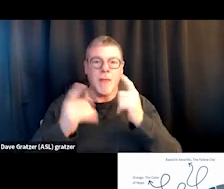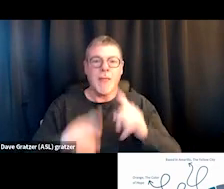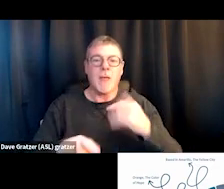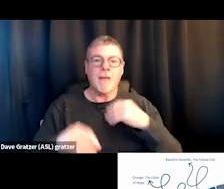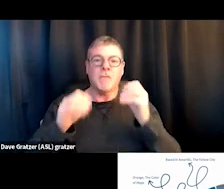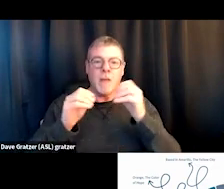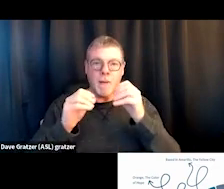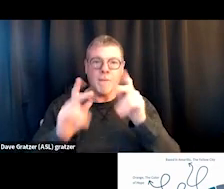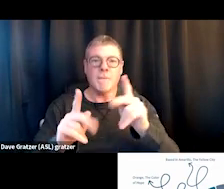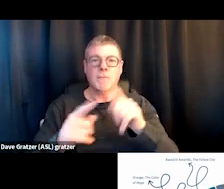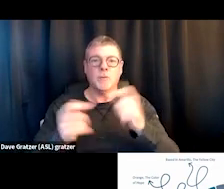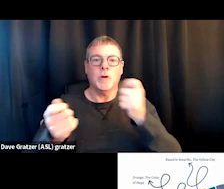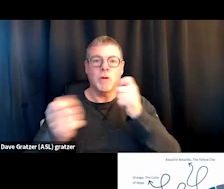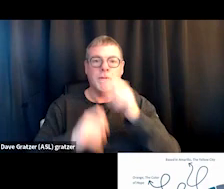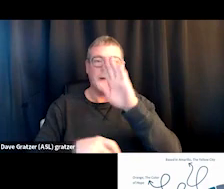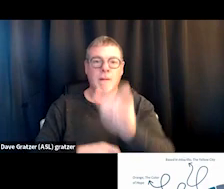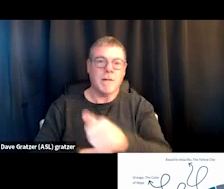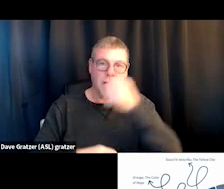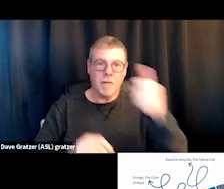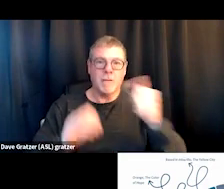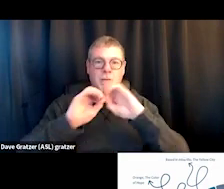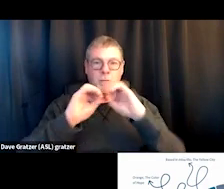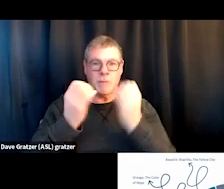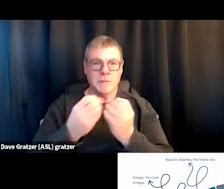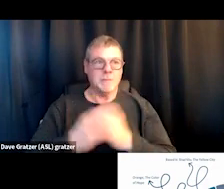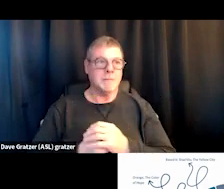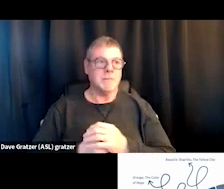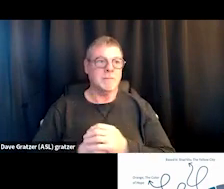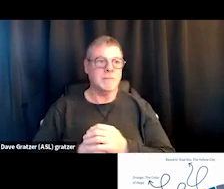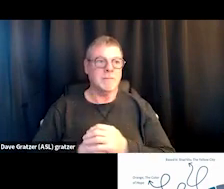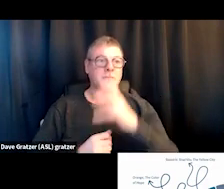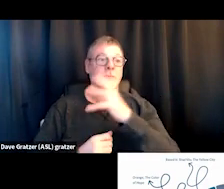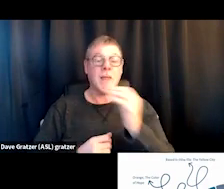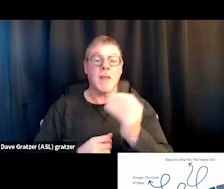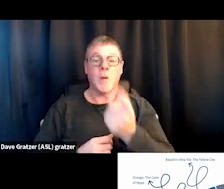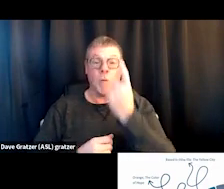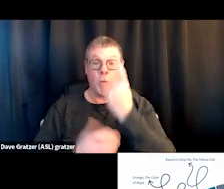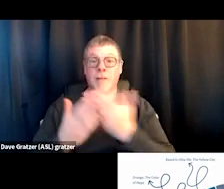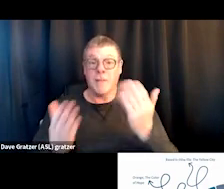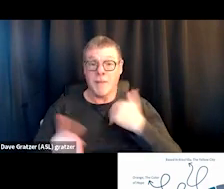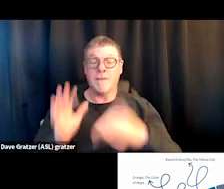to be governed by another organization. And one of the things that I found in some of the partnerships that we established